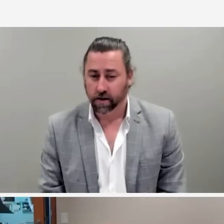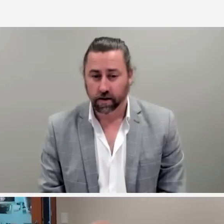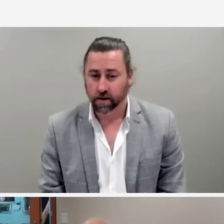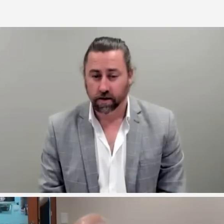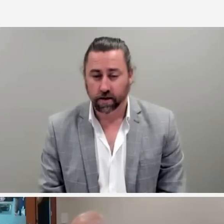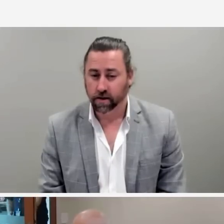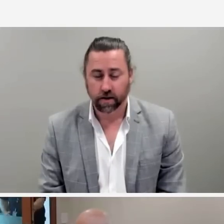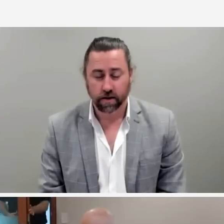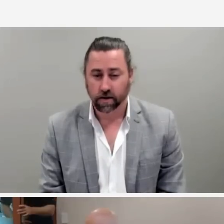Still don't have you.